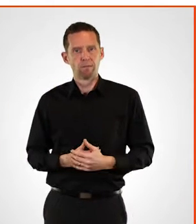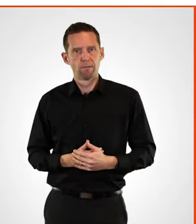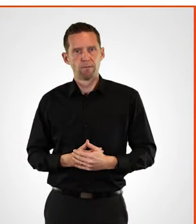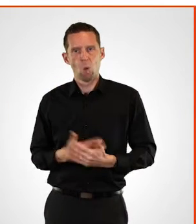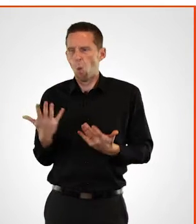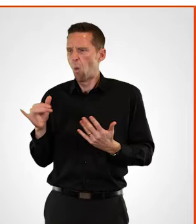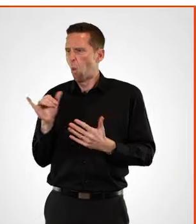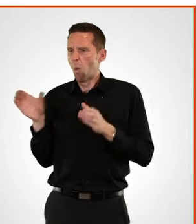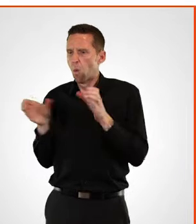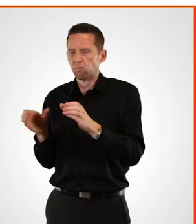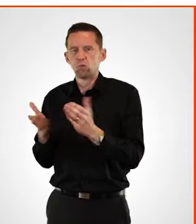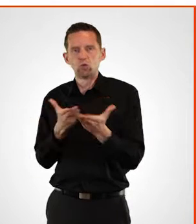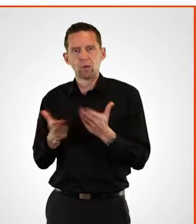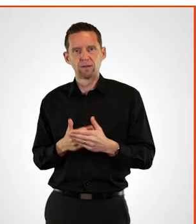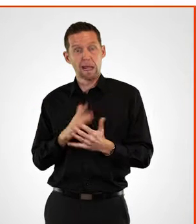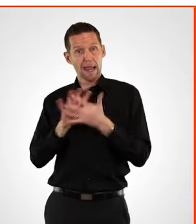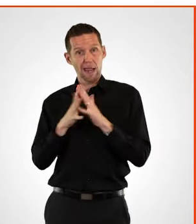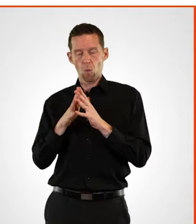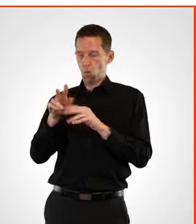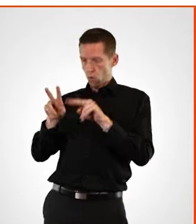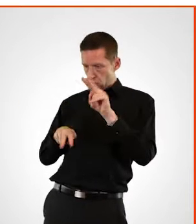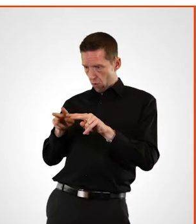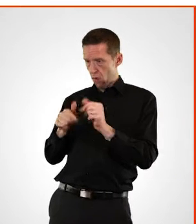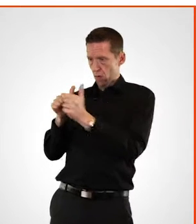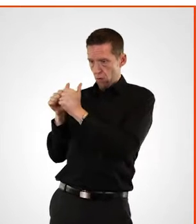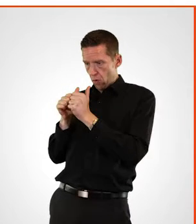The key to that is assessment and collaboration,